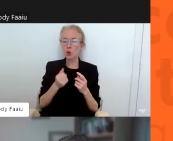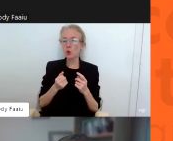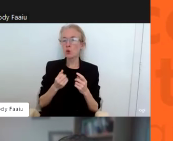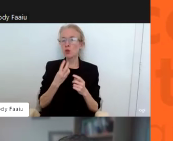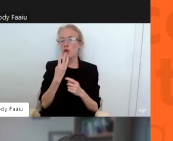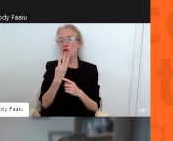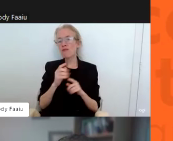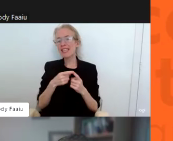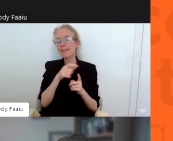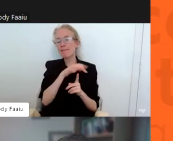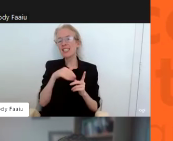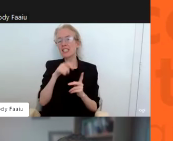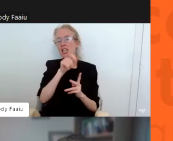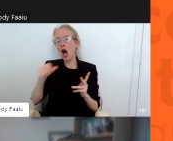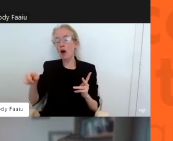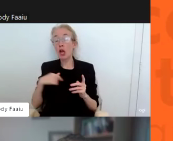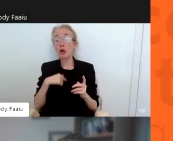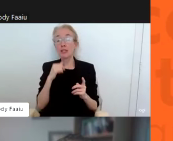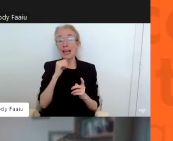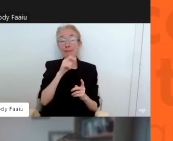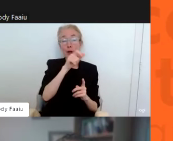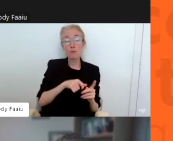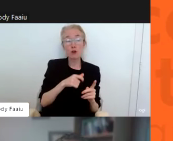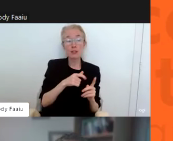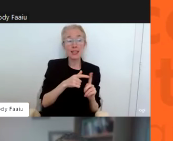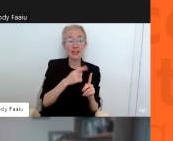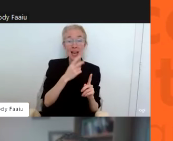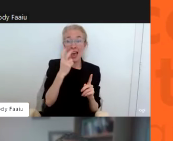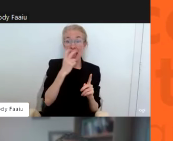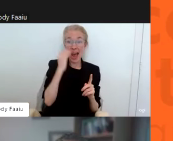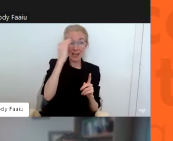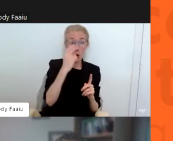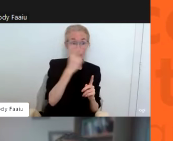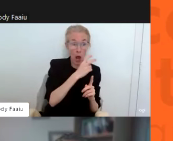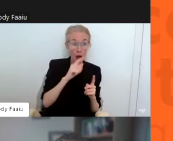an 8 year old child and a wheelchair user. We're going to add more personas,